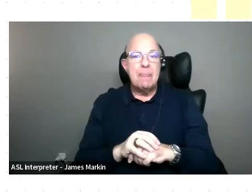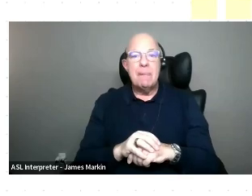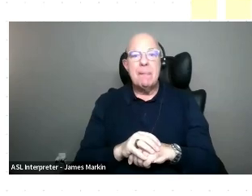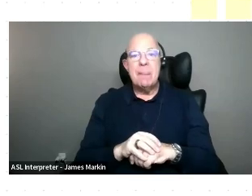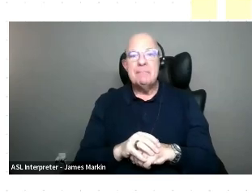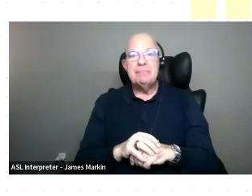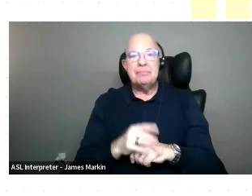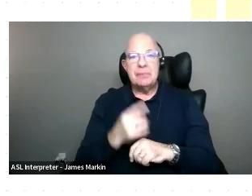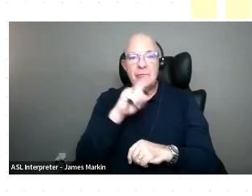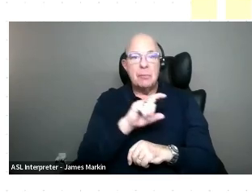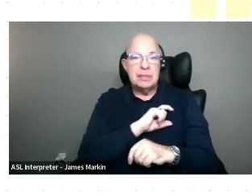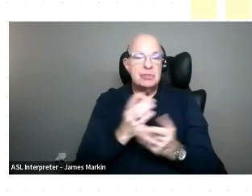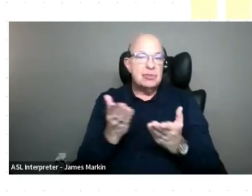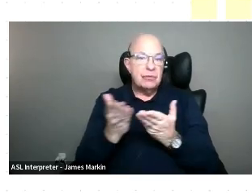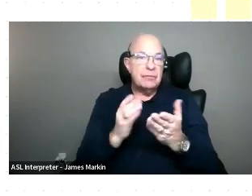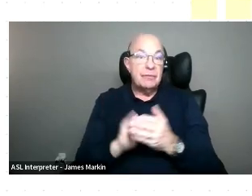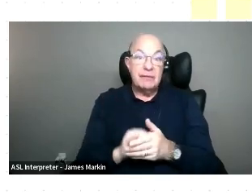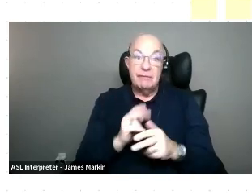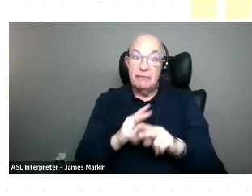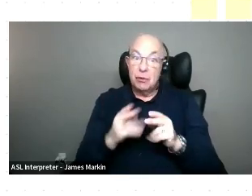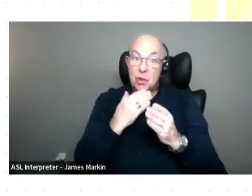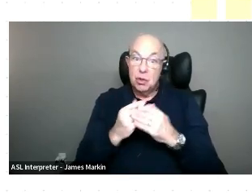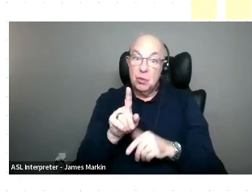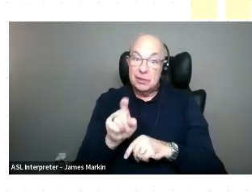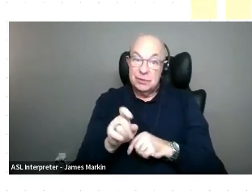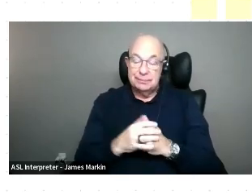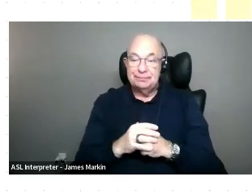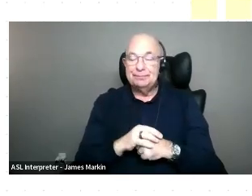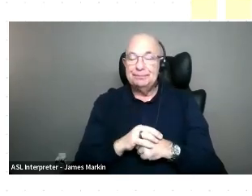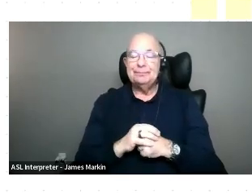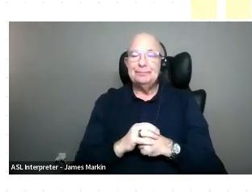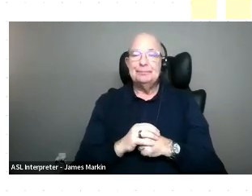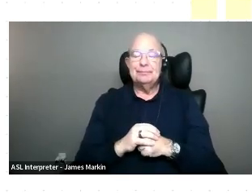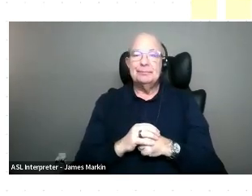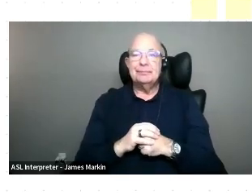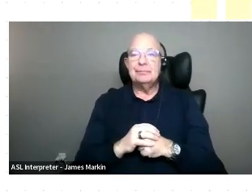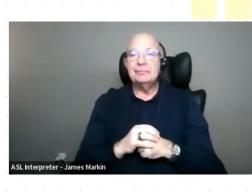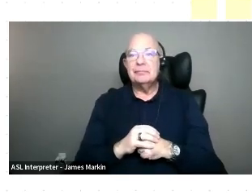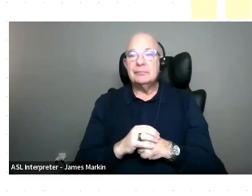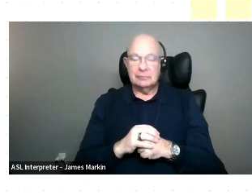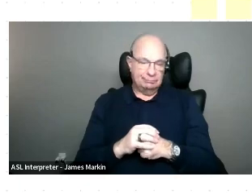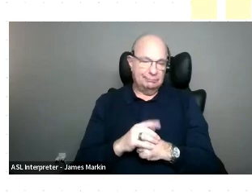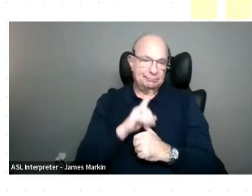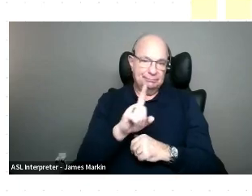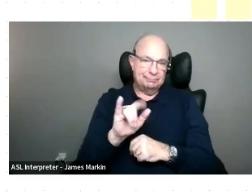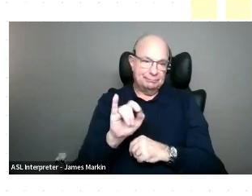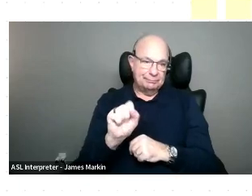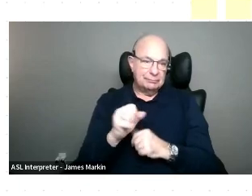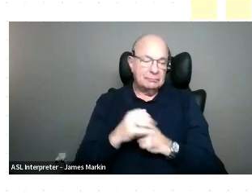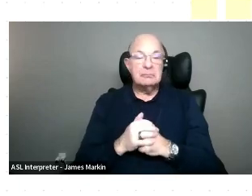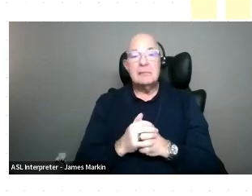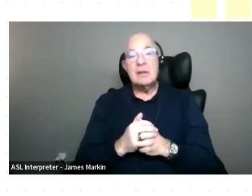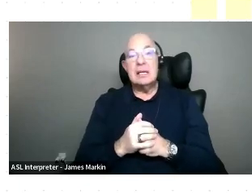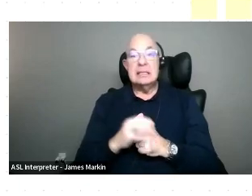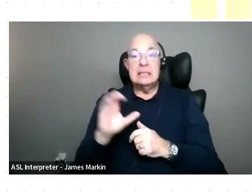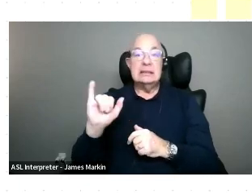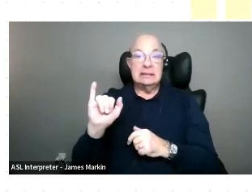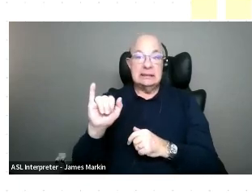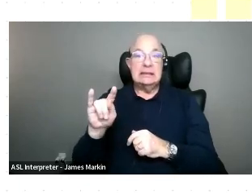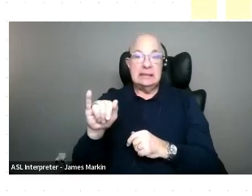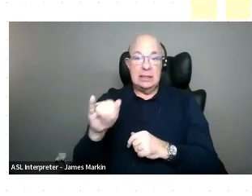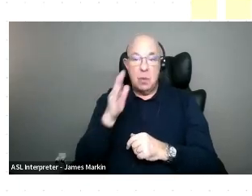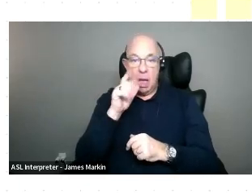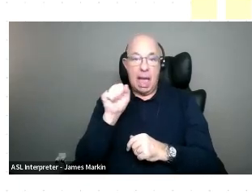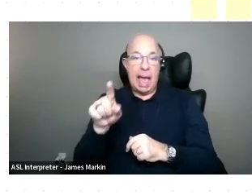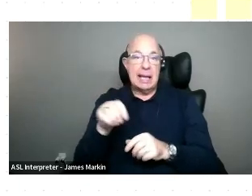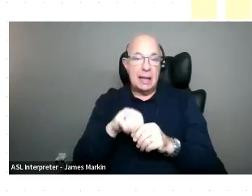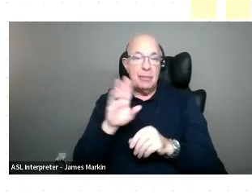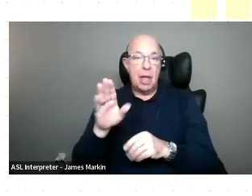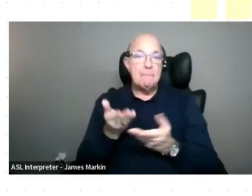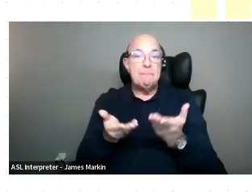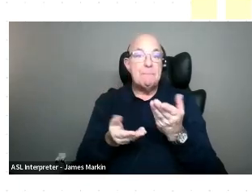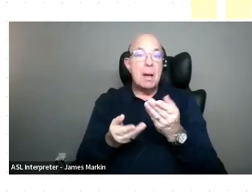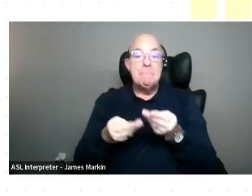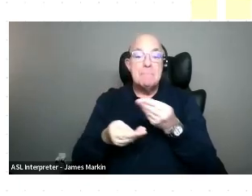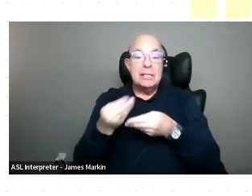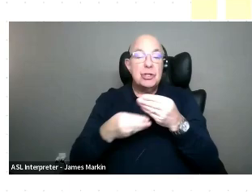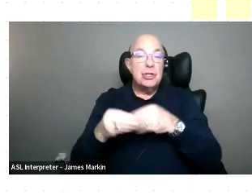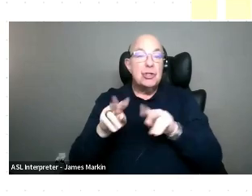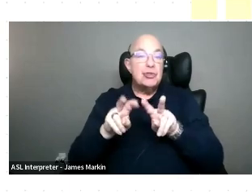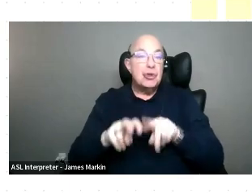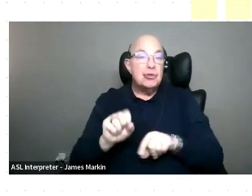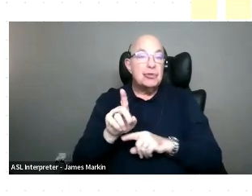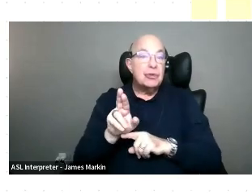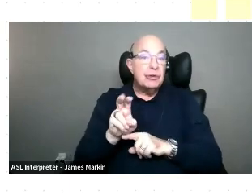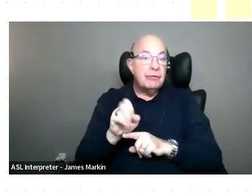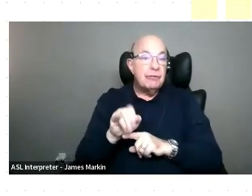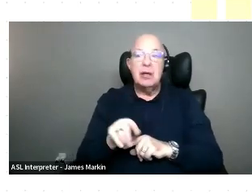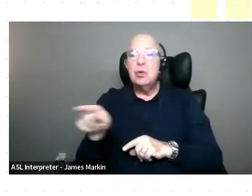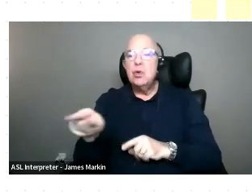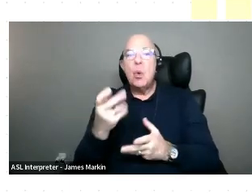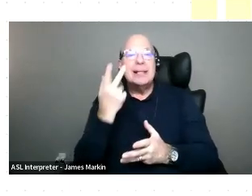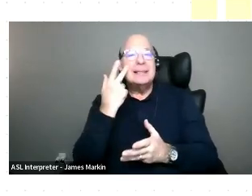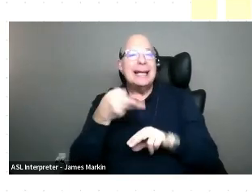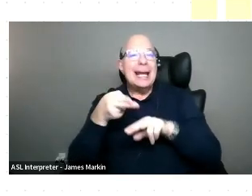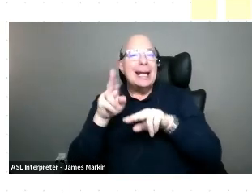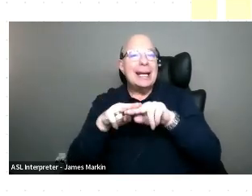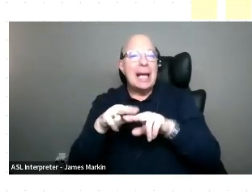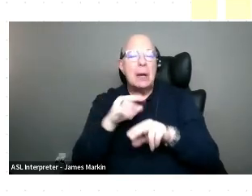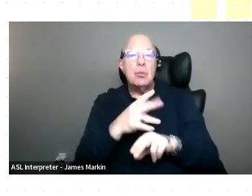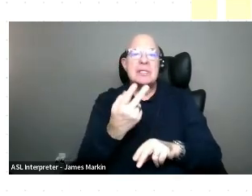Melissa Wong (she/her), SPT: for police service. So that's a great question. And absolutely, even the city asked this question in their budget survey and in budget consultations. They asked, what do you want to see increased, and what do you want to see